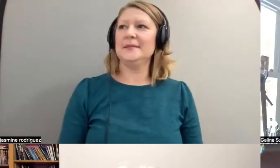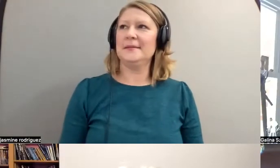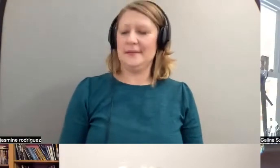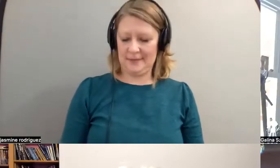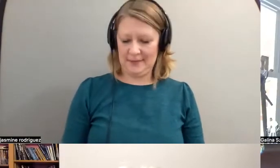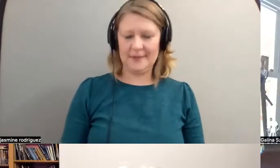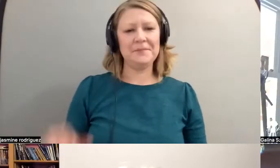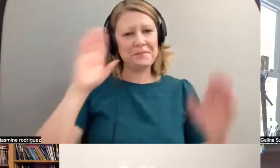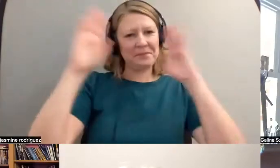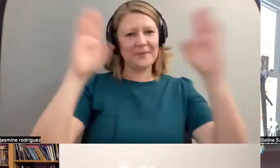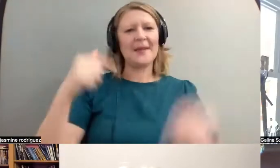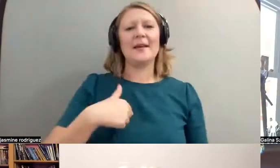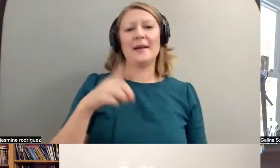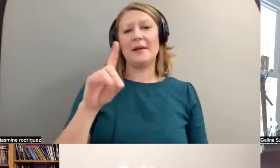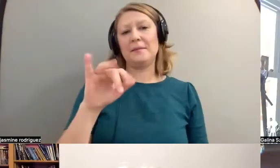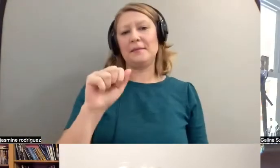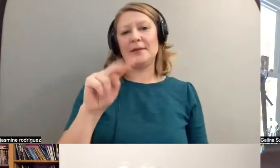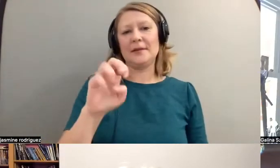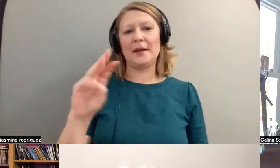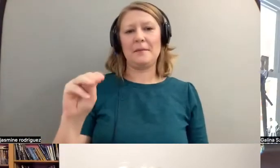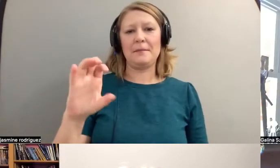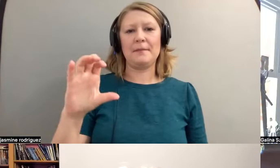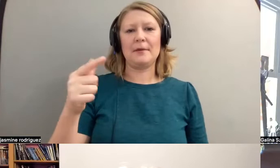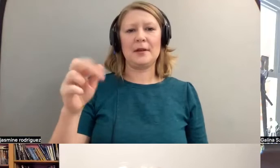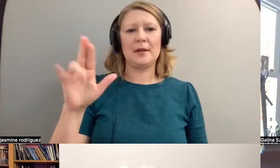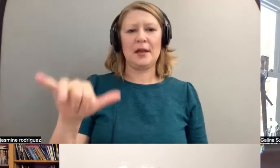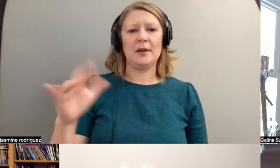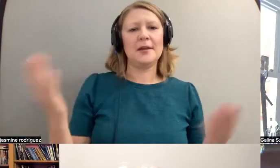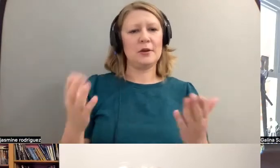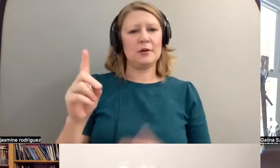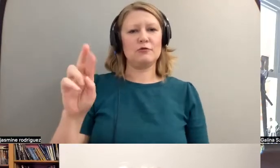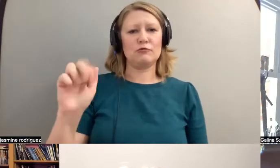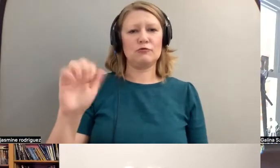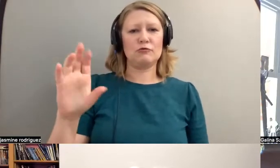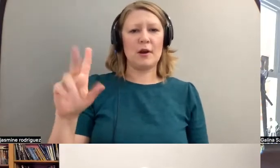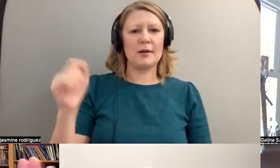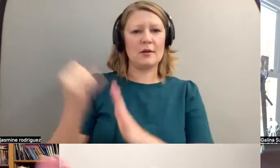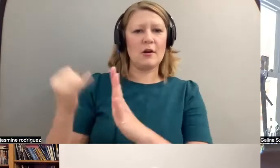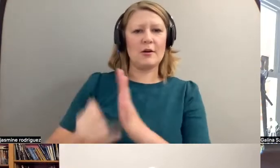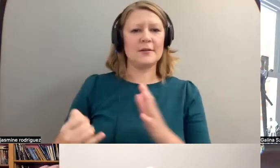Hi! I'm Diane McGary with Dracut Arts. With me today: our co-host, Tom McGary; Artist